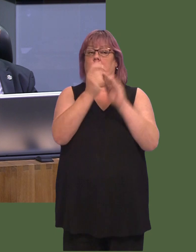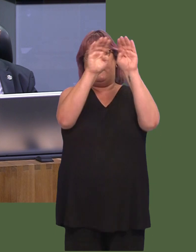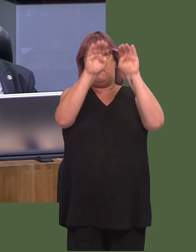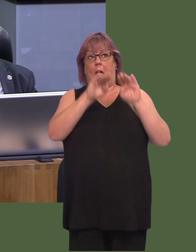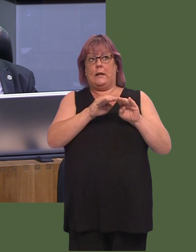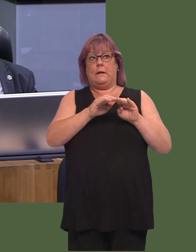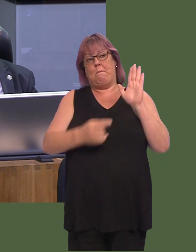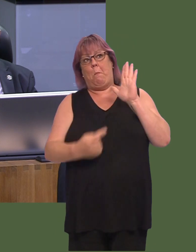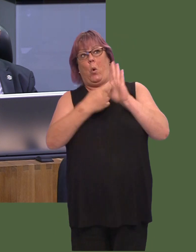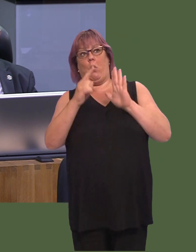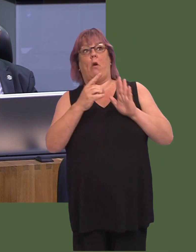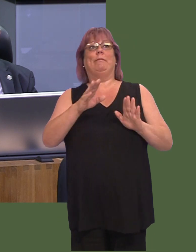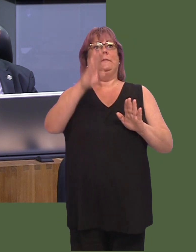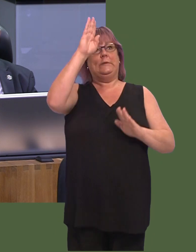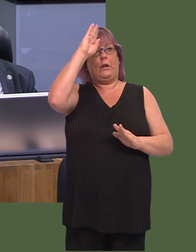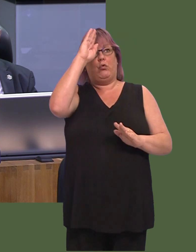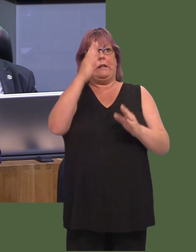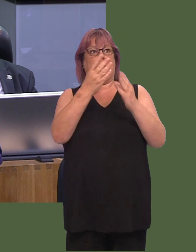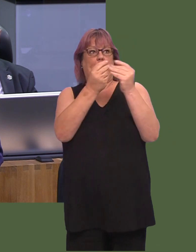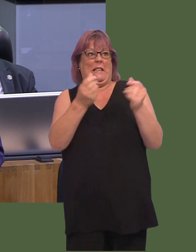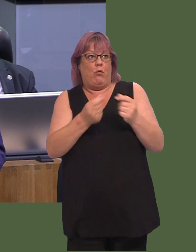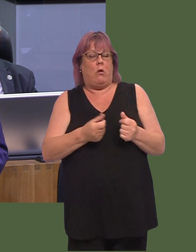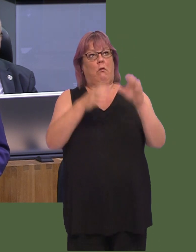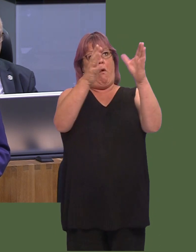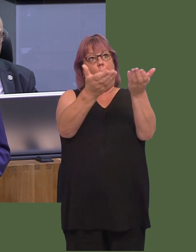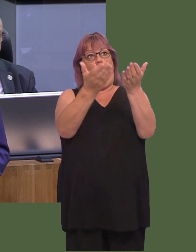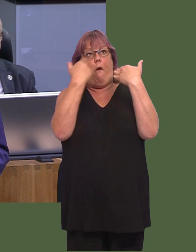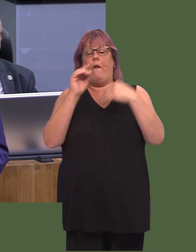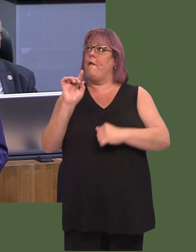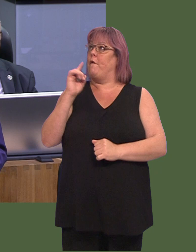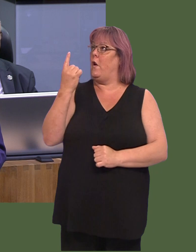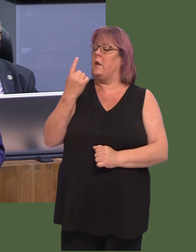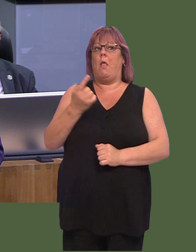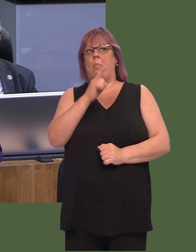be to remove dangerous materials from these buildings and the issue surrounding liability